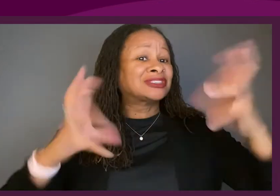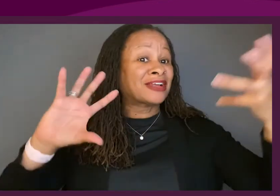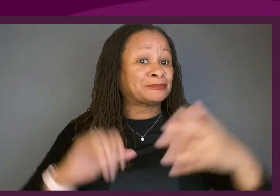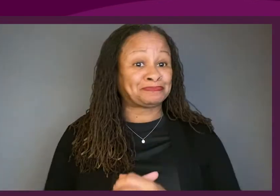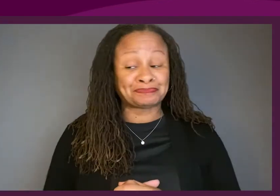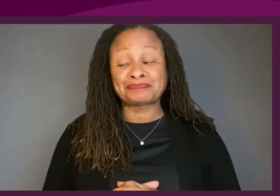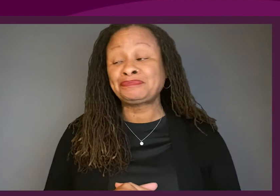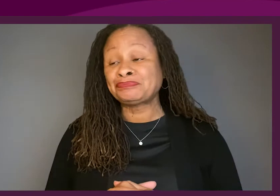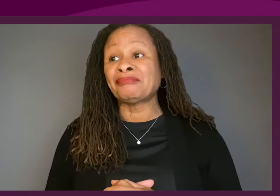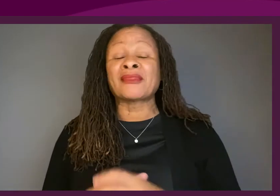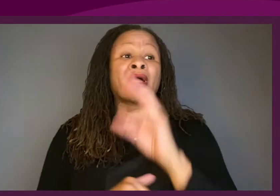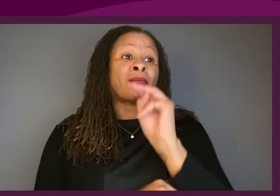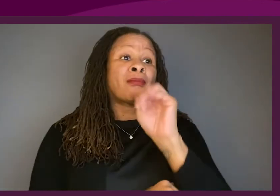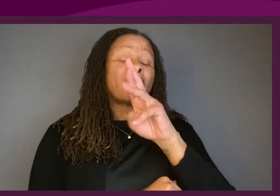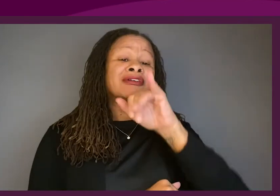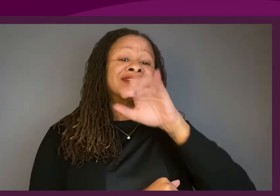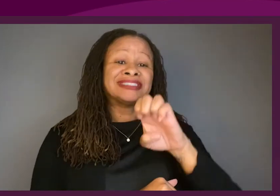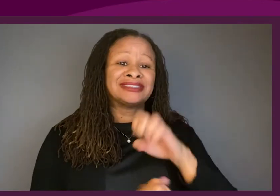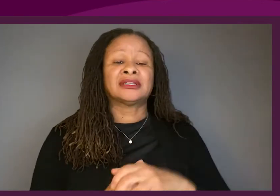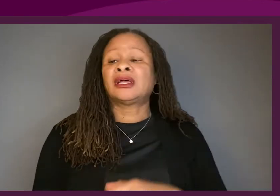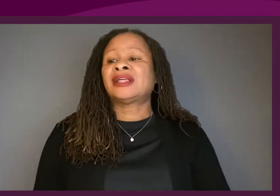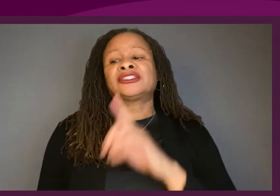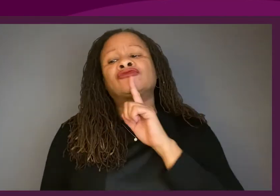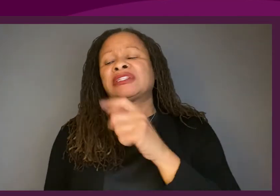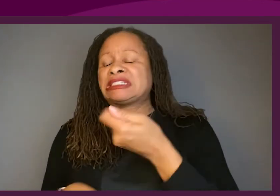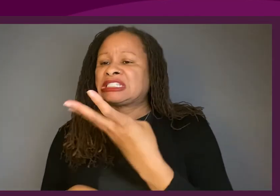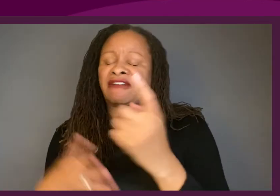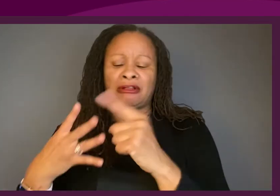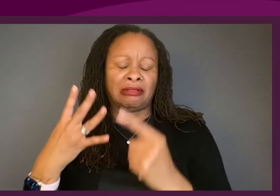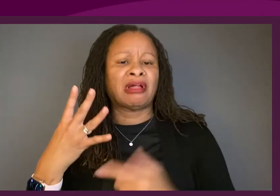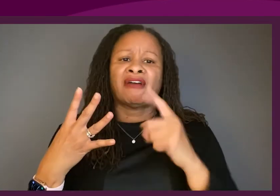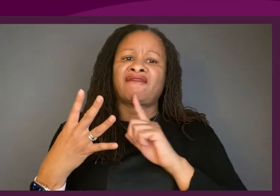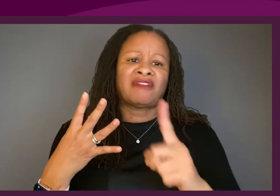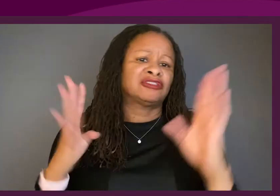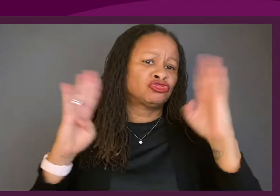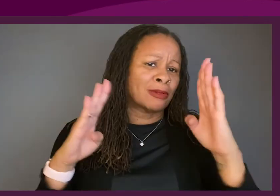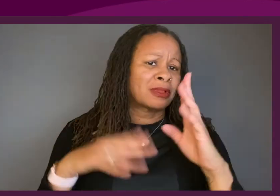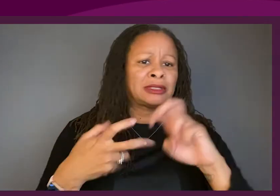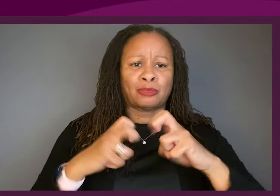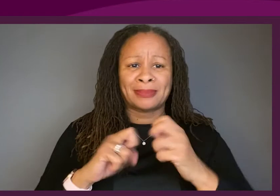Well, so there are a number of really troubling issues.